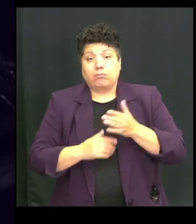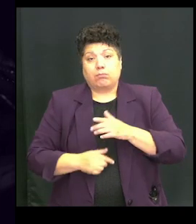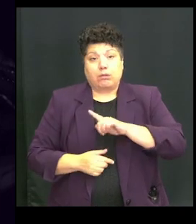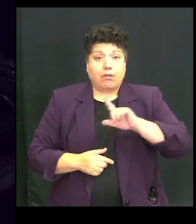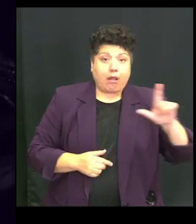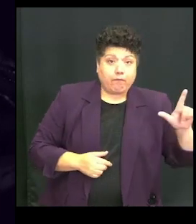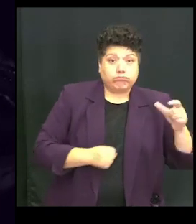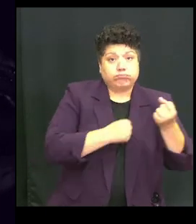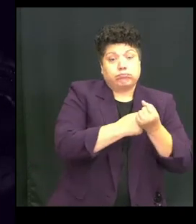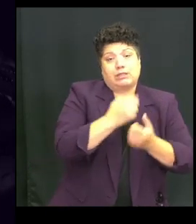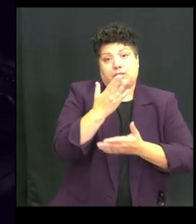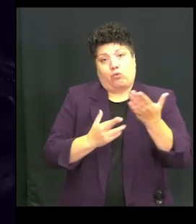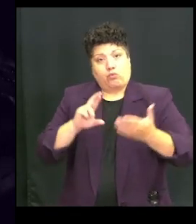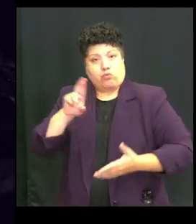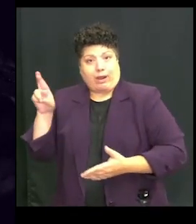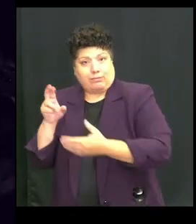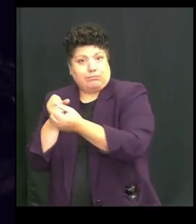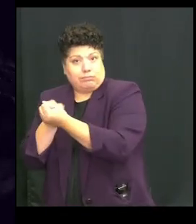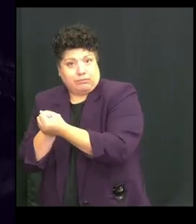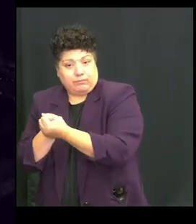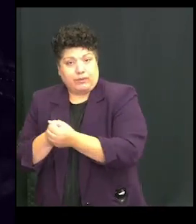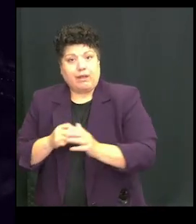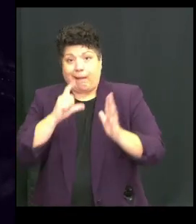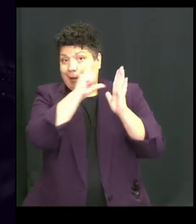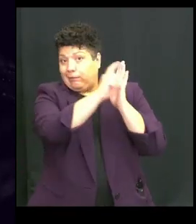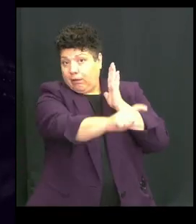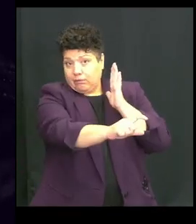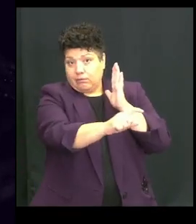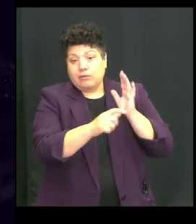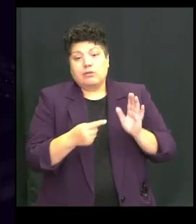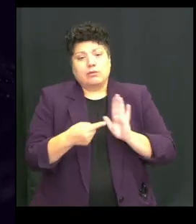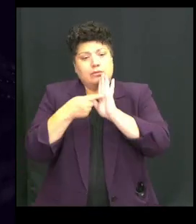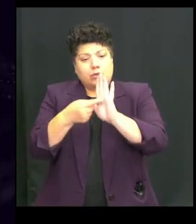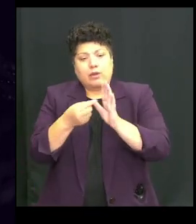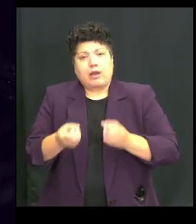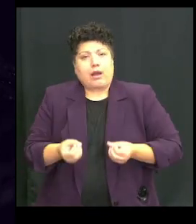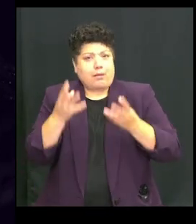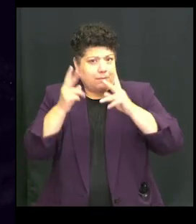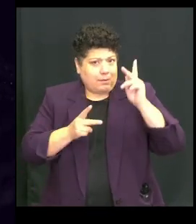This graph here on the screen will show us the share of people selecting a story